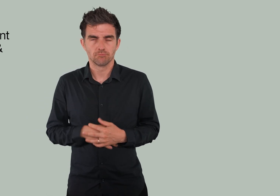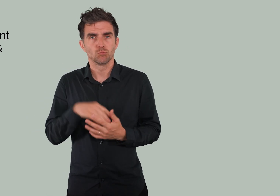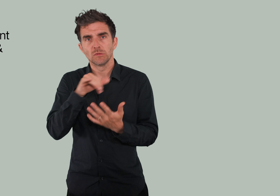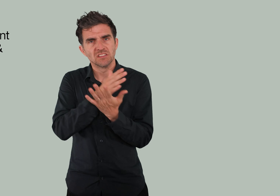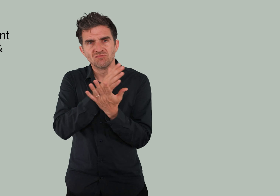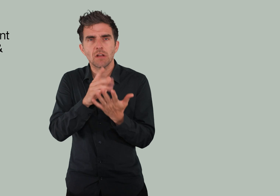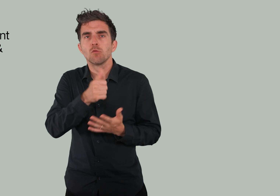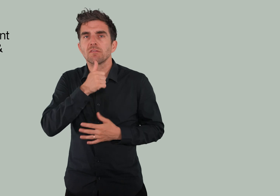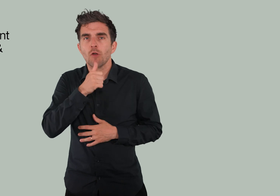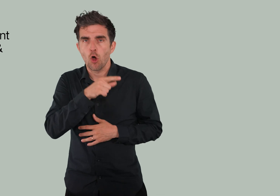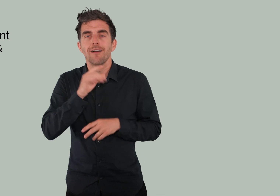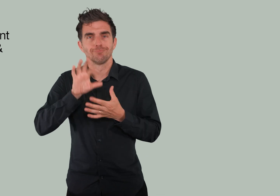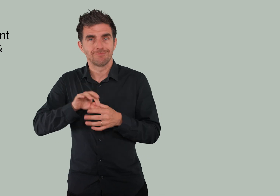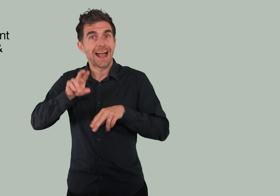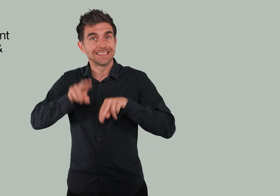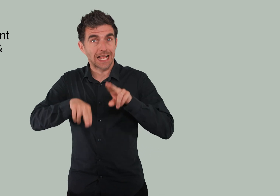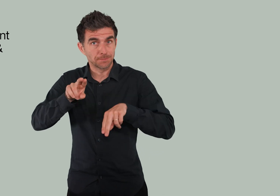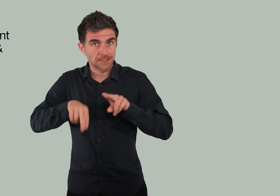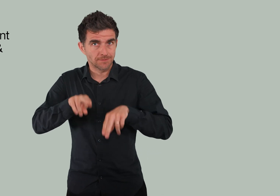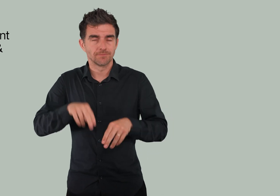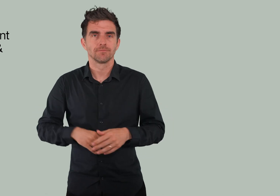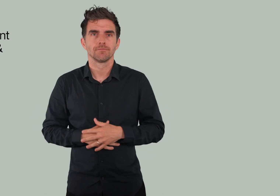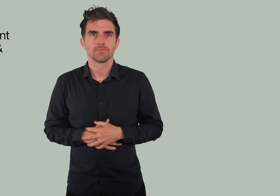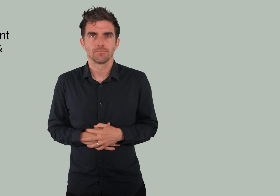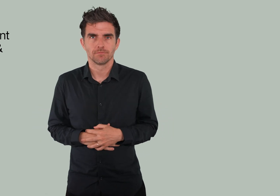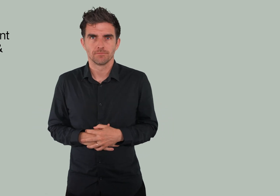Channel preference: assessments